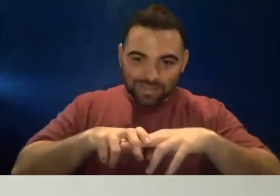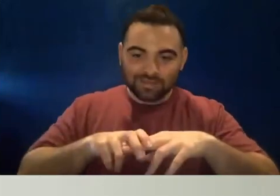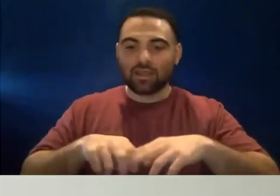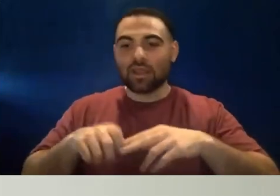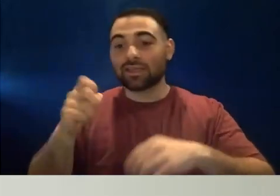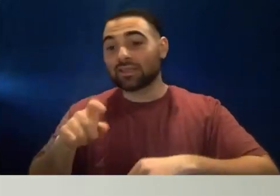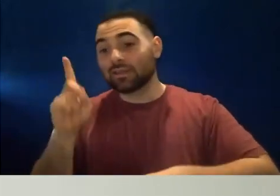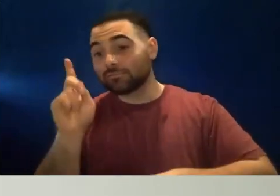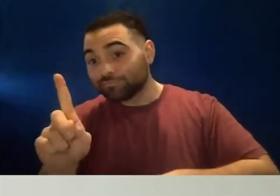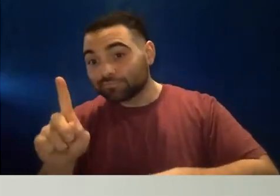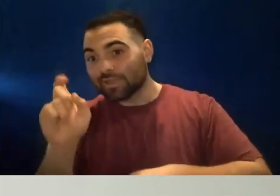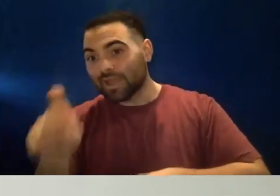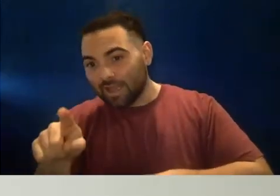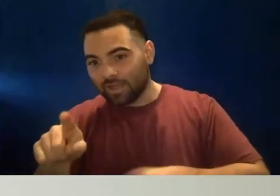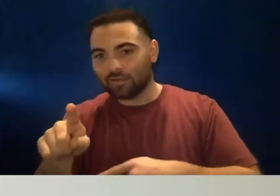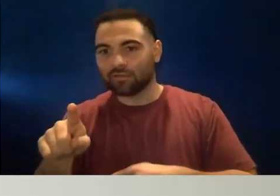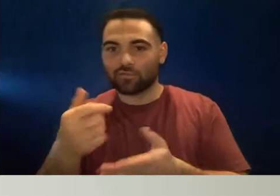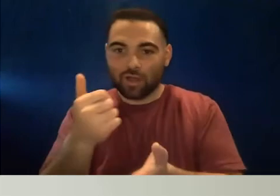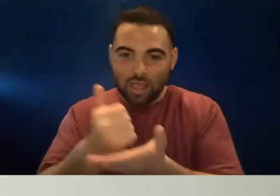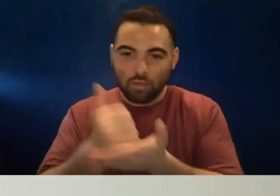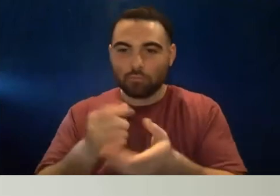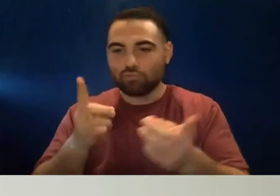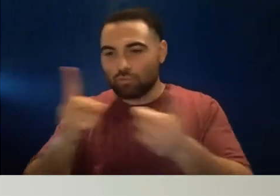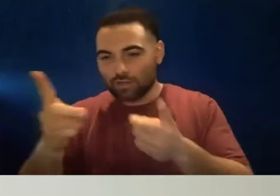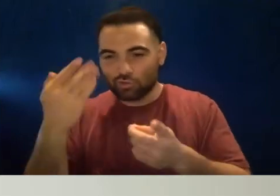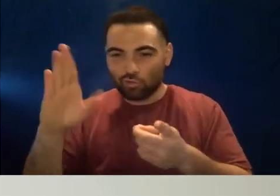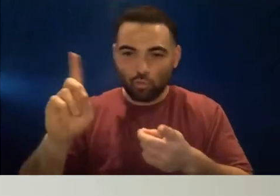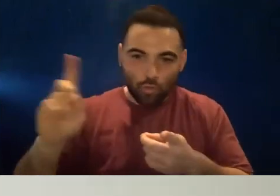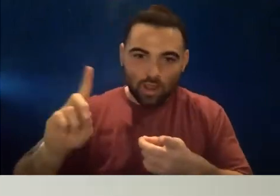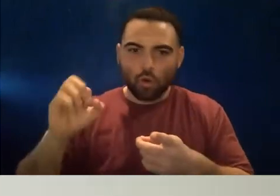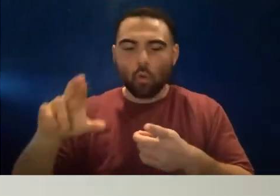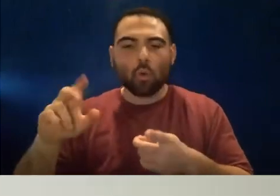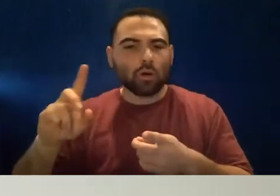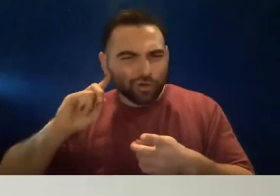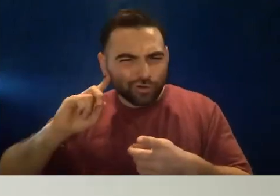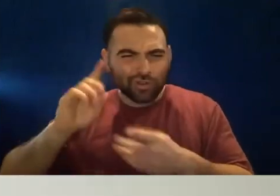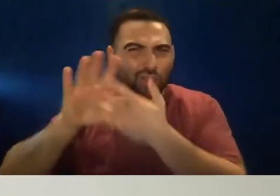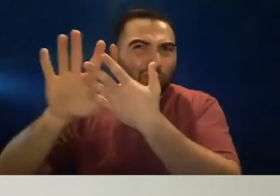if they couldn't make sense of announcements that they heard on the train.